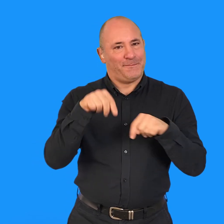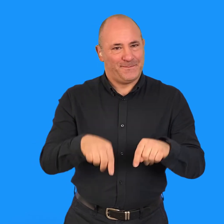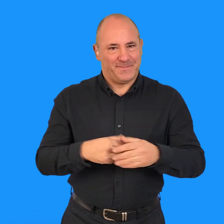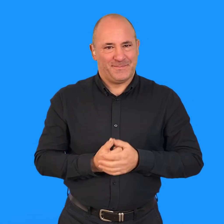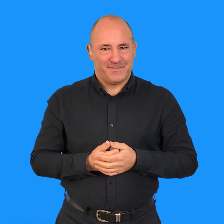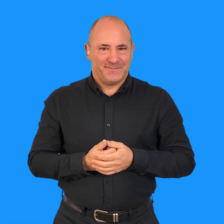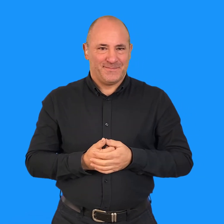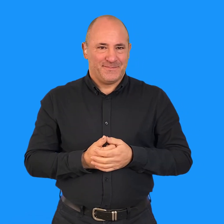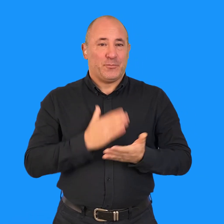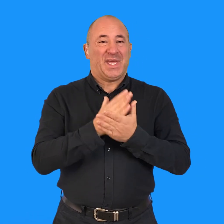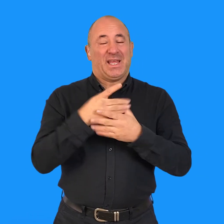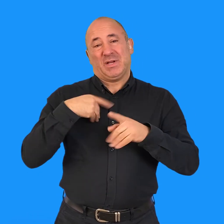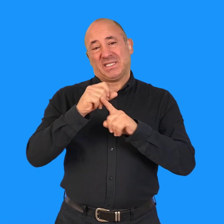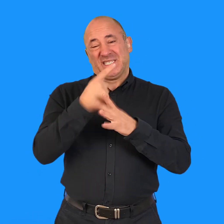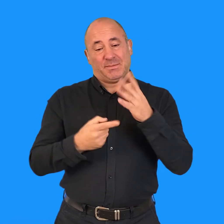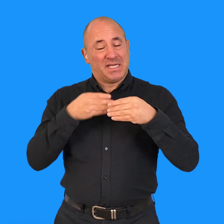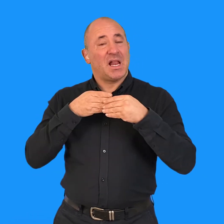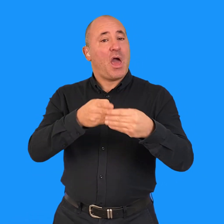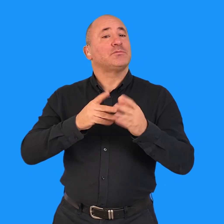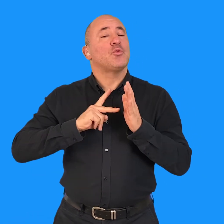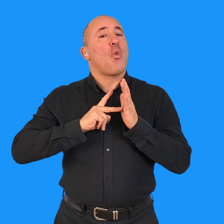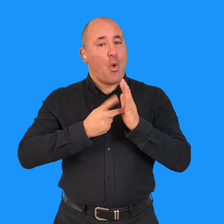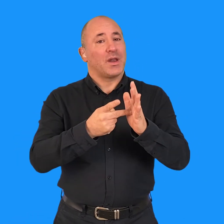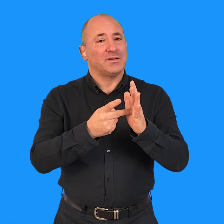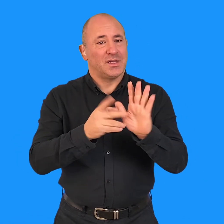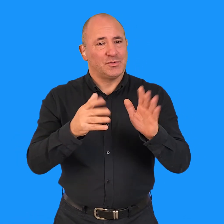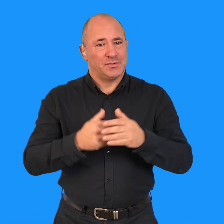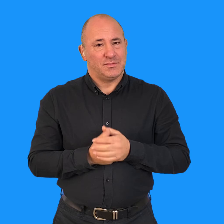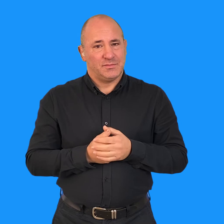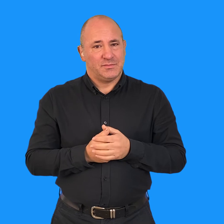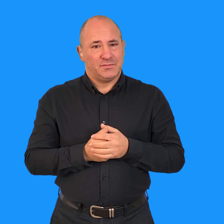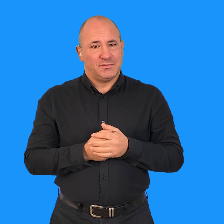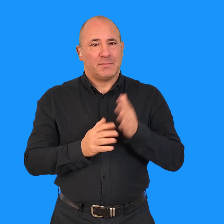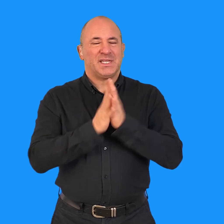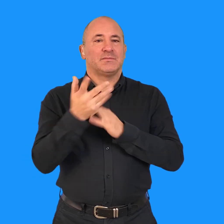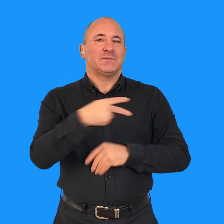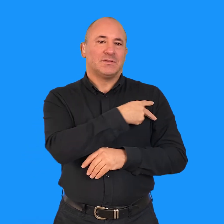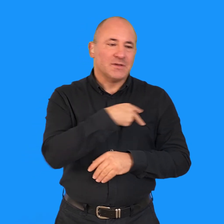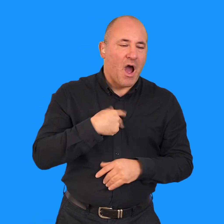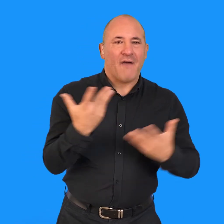but we rebranded about three years ago. So we're a disability led organization.